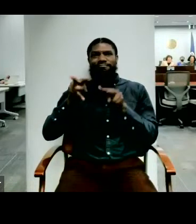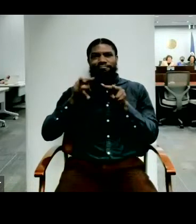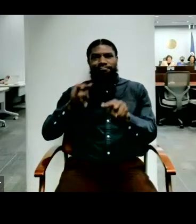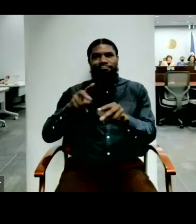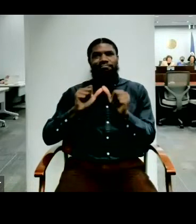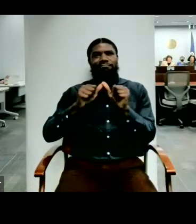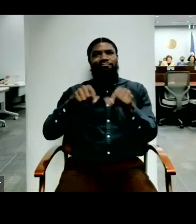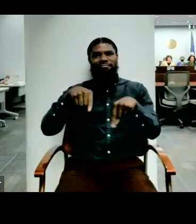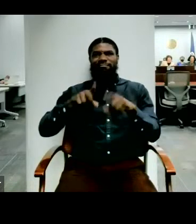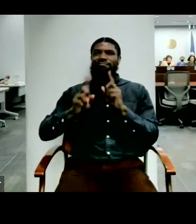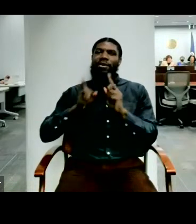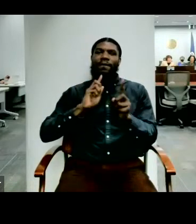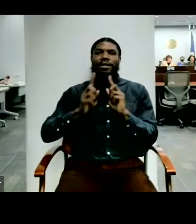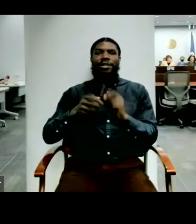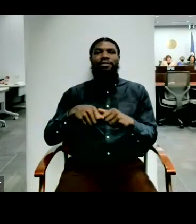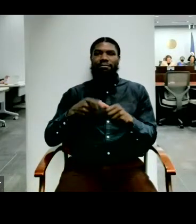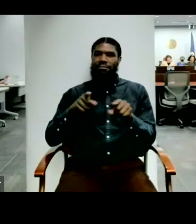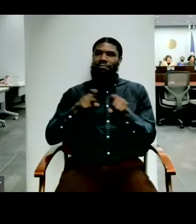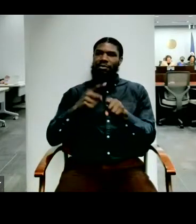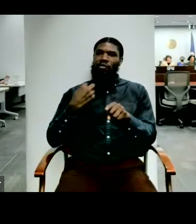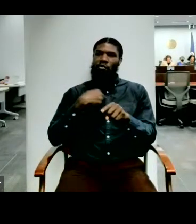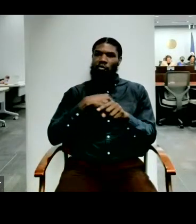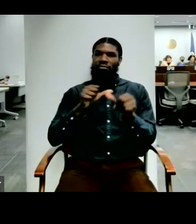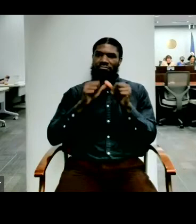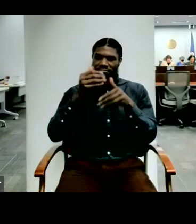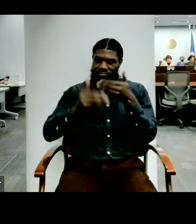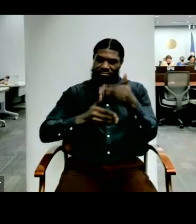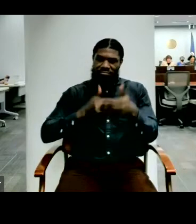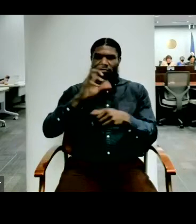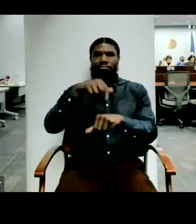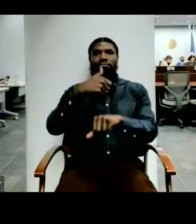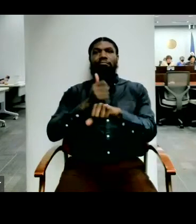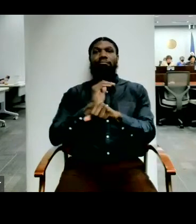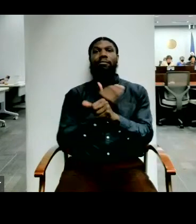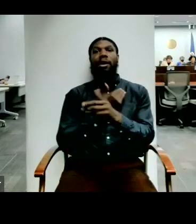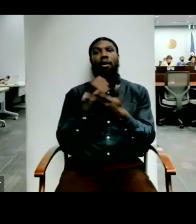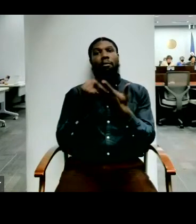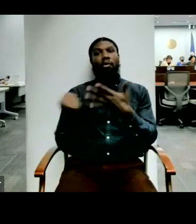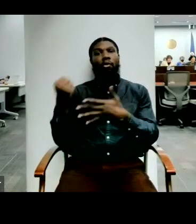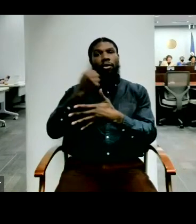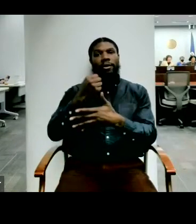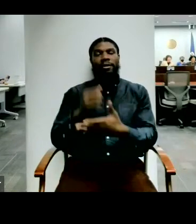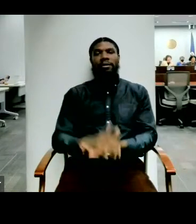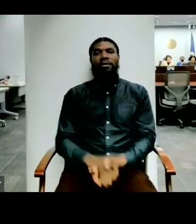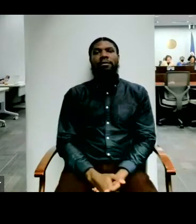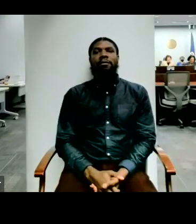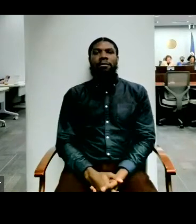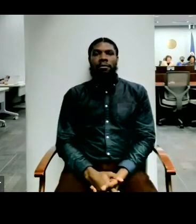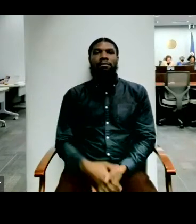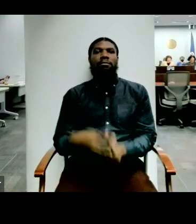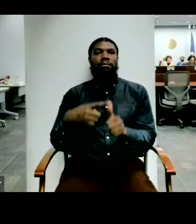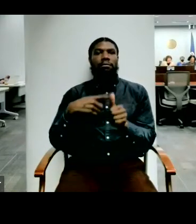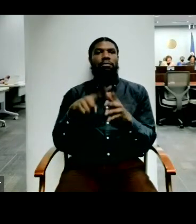continuing the conversation as we move forward and implementing our priorities. Let me start with Ms. Correia,